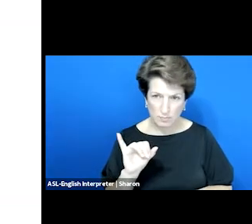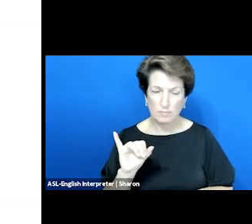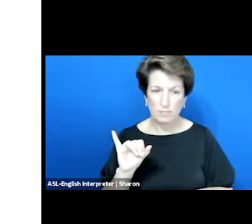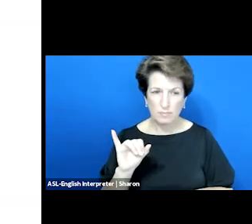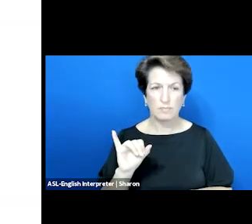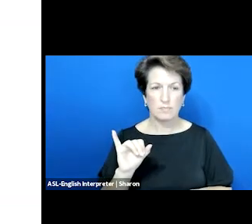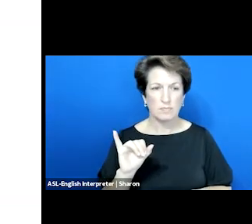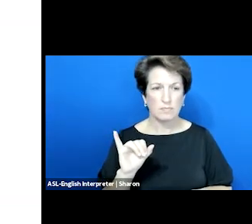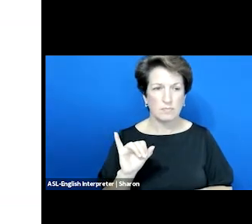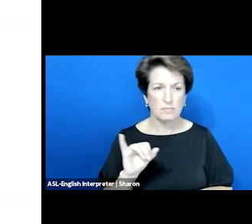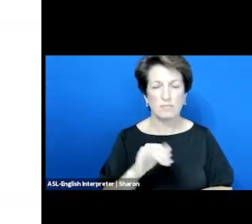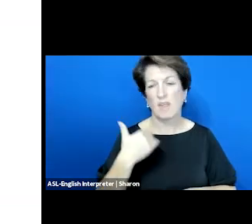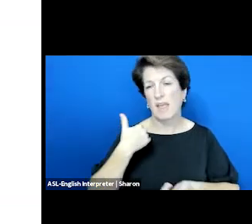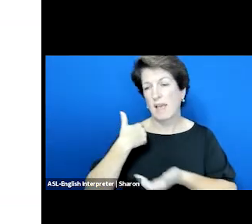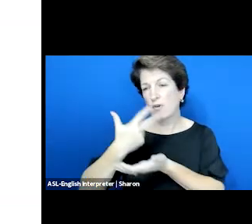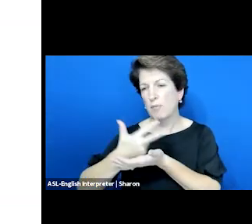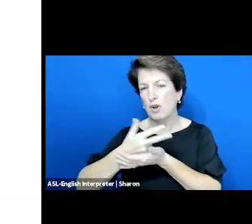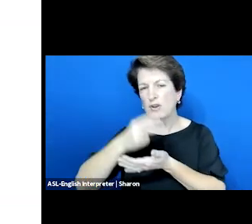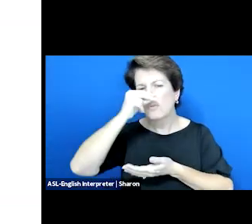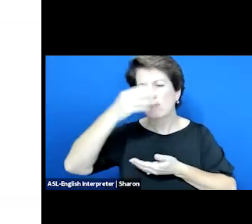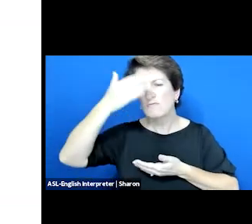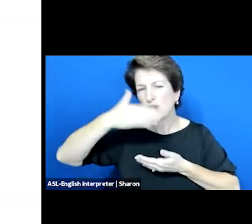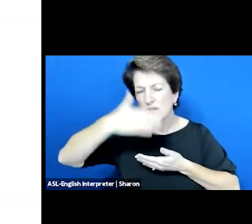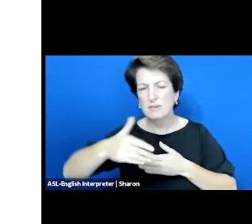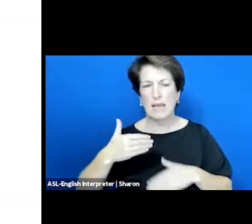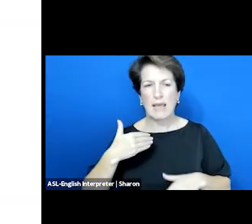is also a referral form that is also in the links provided come in that referral form is for a physician or other healthcare provider to fill out so you can get that third